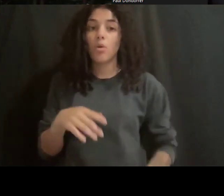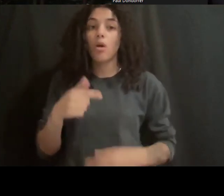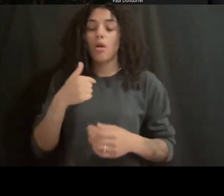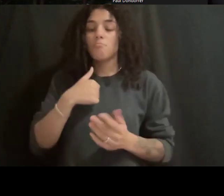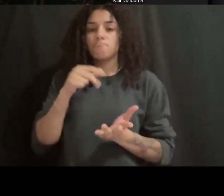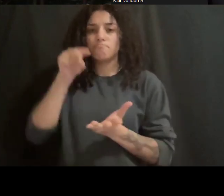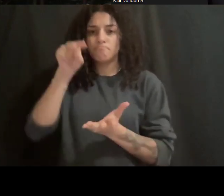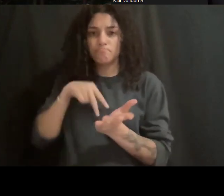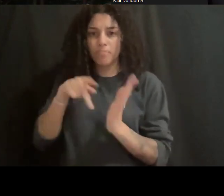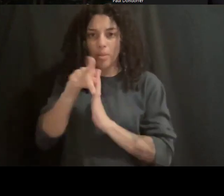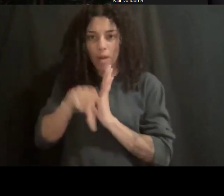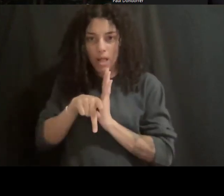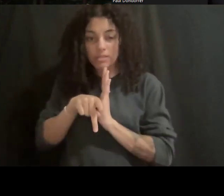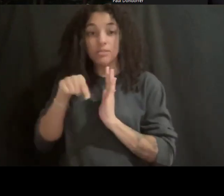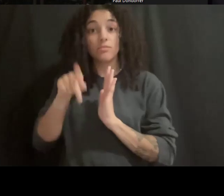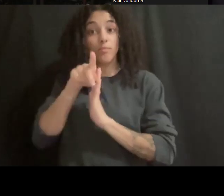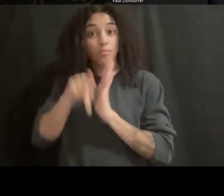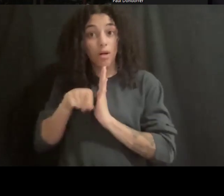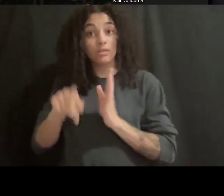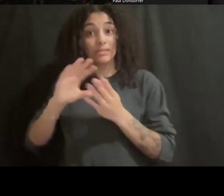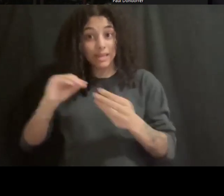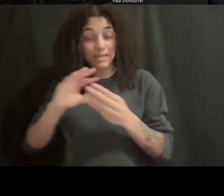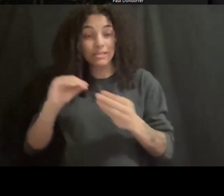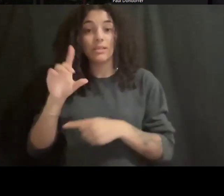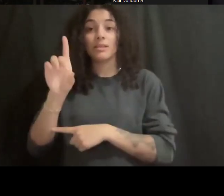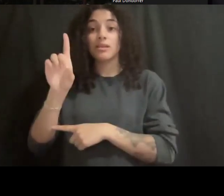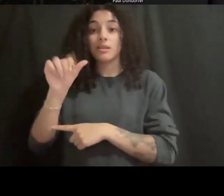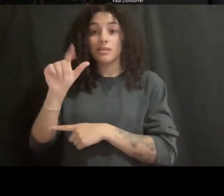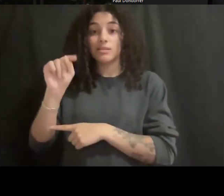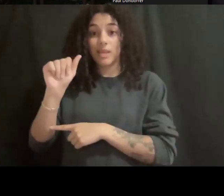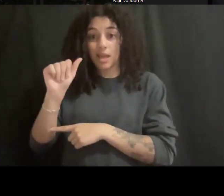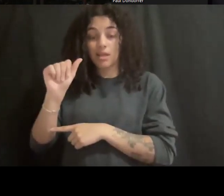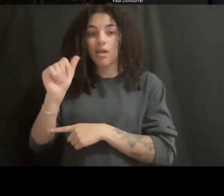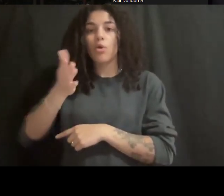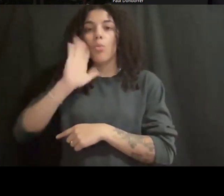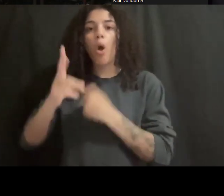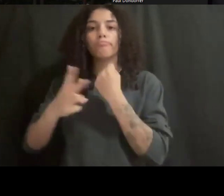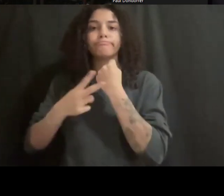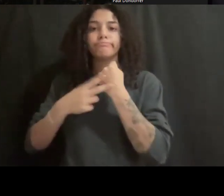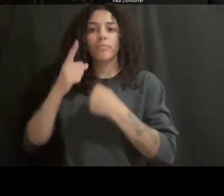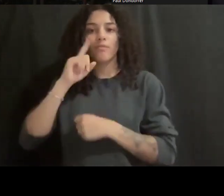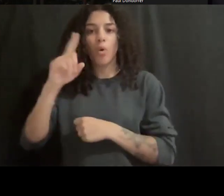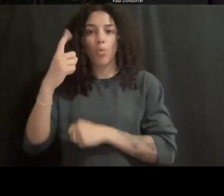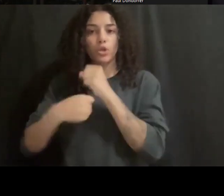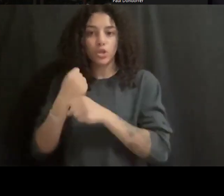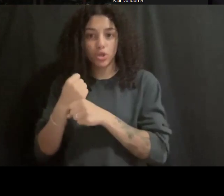deers your policy states that this data will be kept for a year One of the concerns I heard